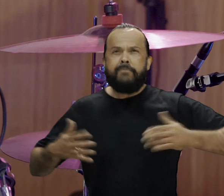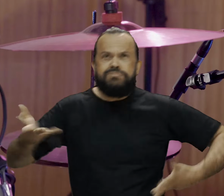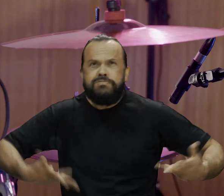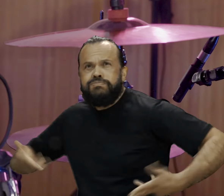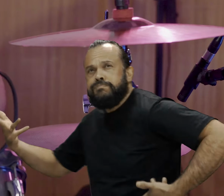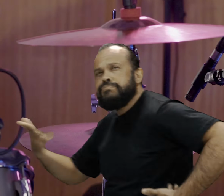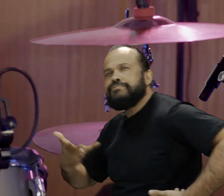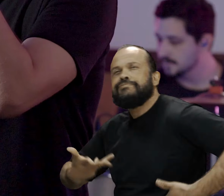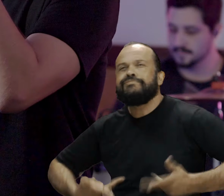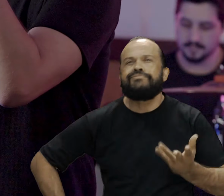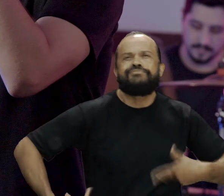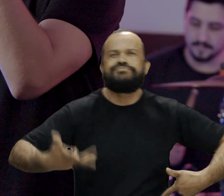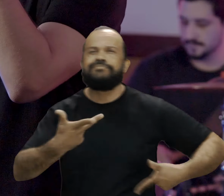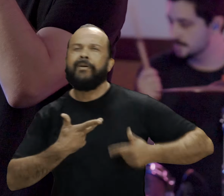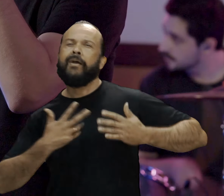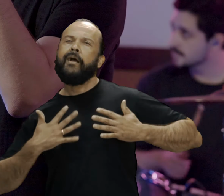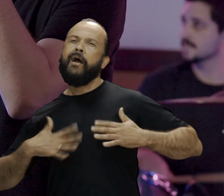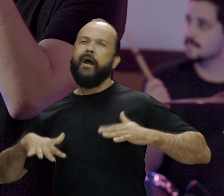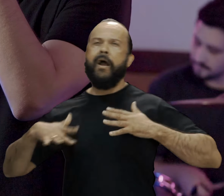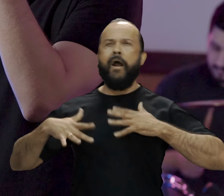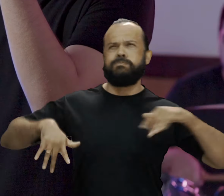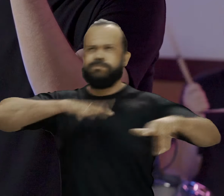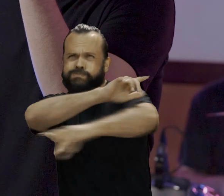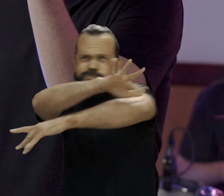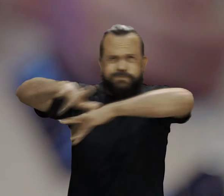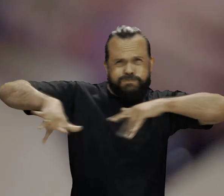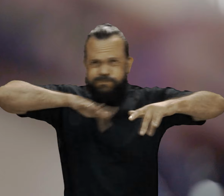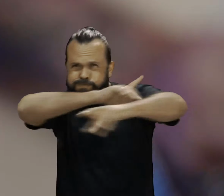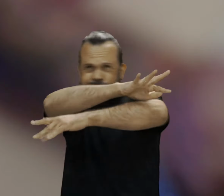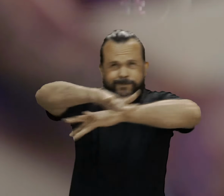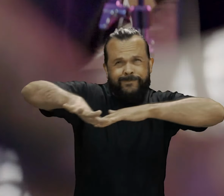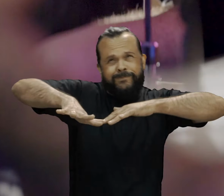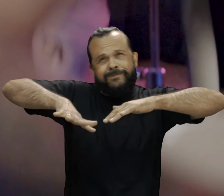for the storm to pass